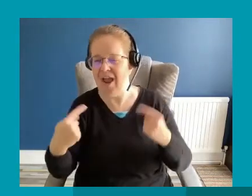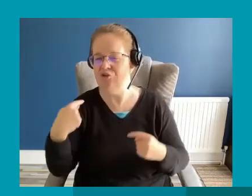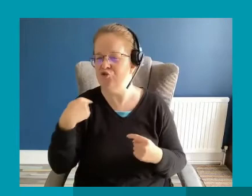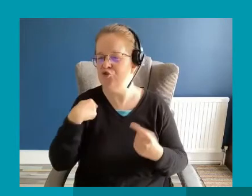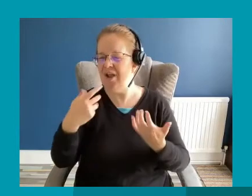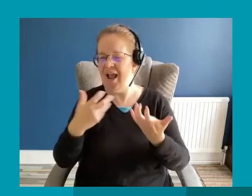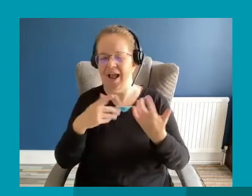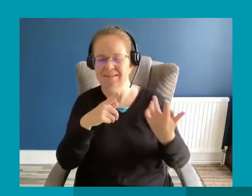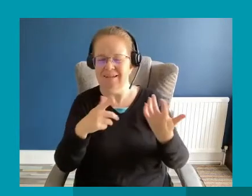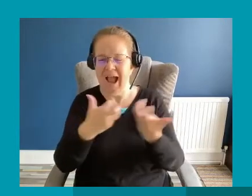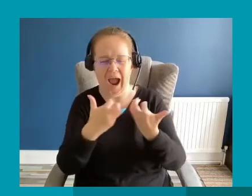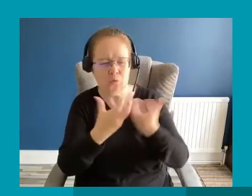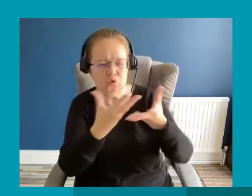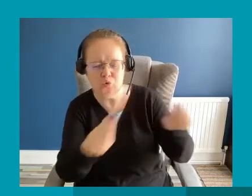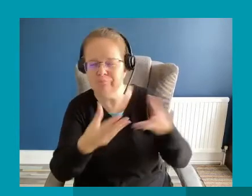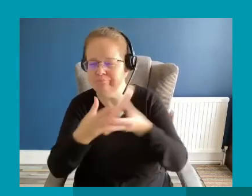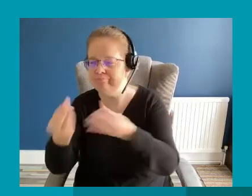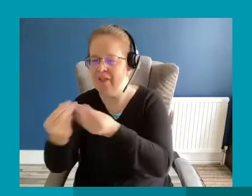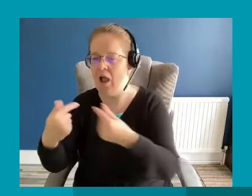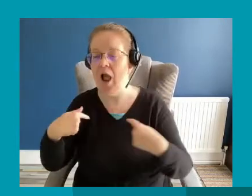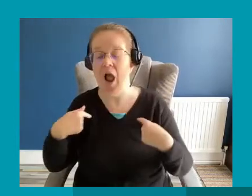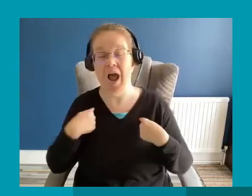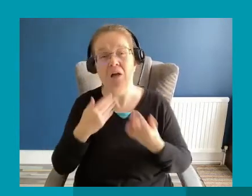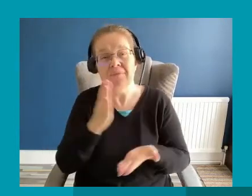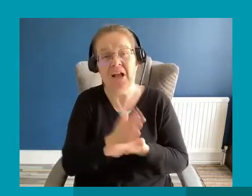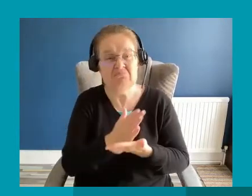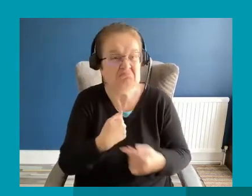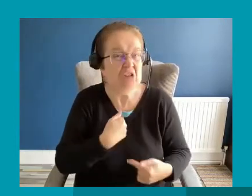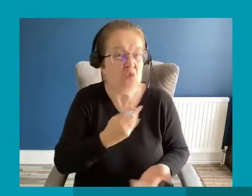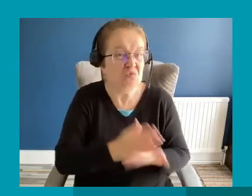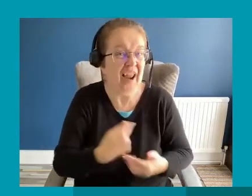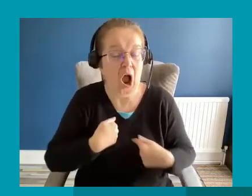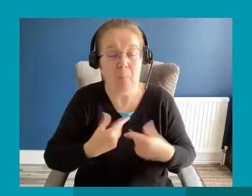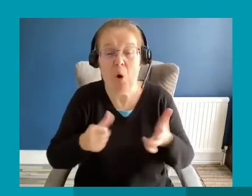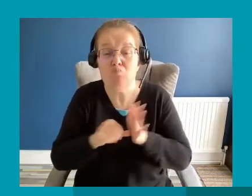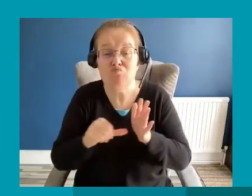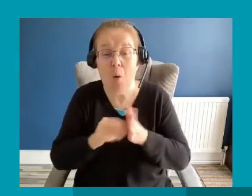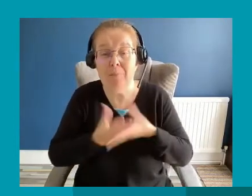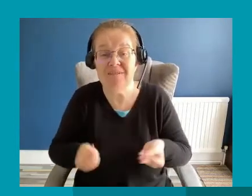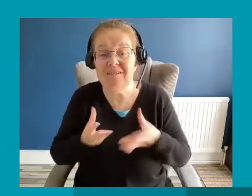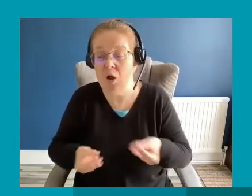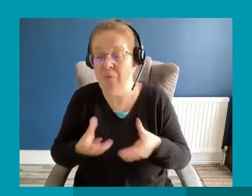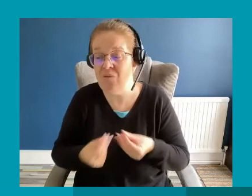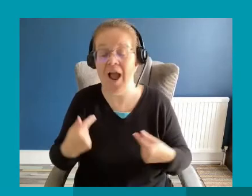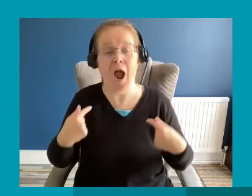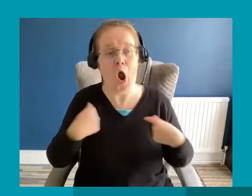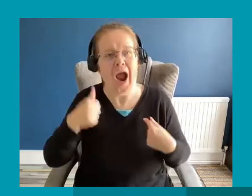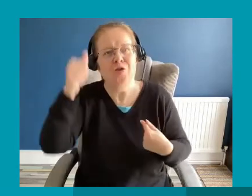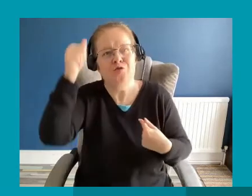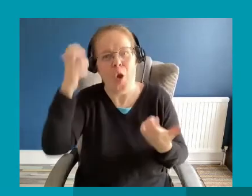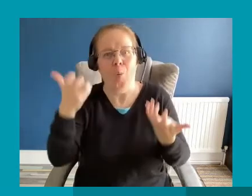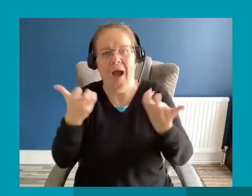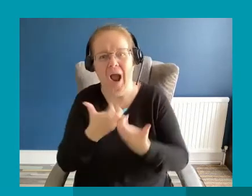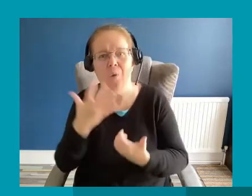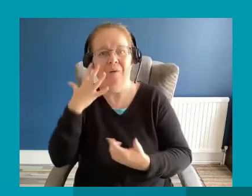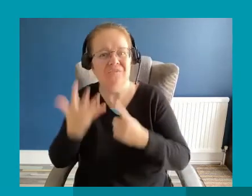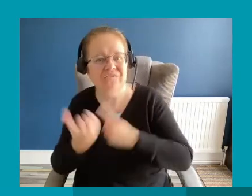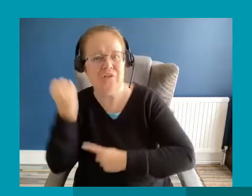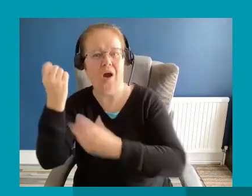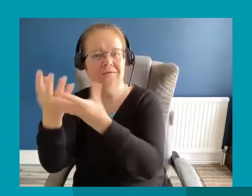usually think of ways on how to overcome. I guess you could say I am a problem solver. I know how to find solutions. OK,